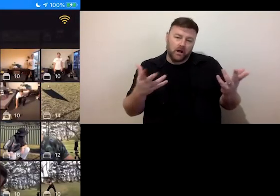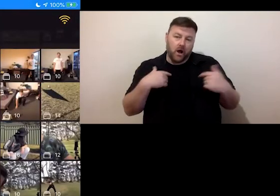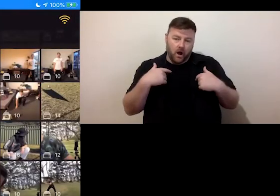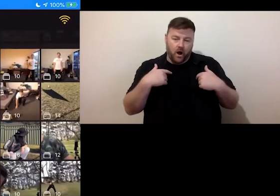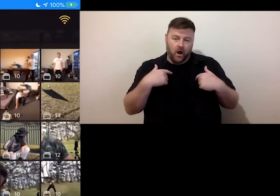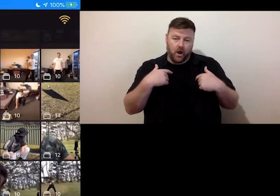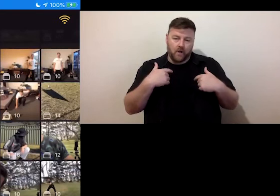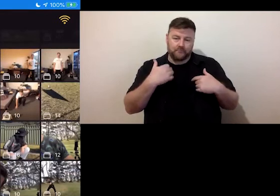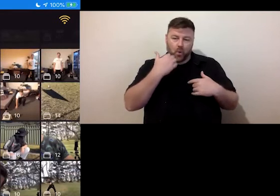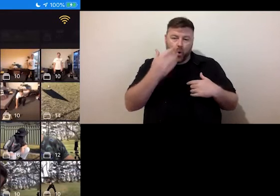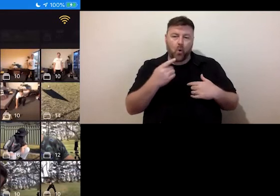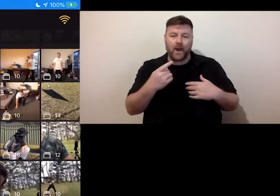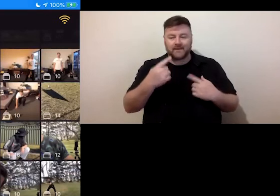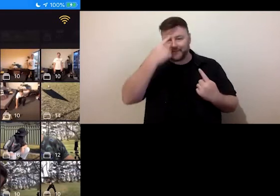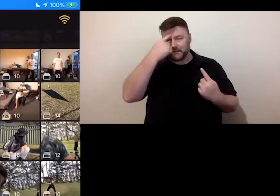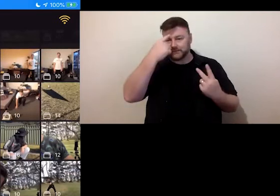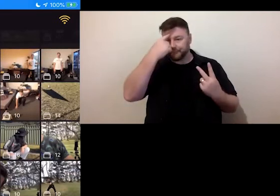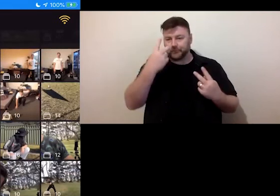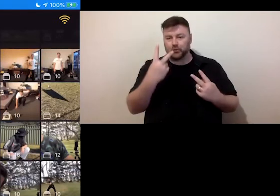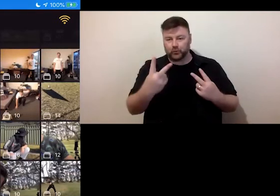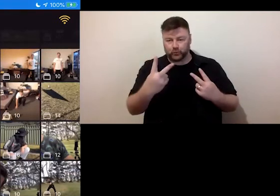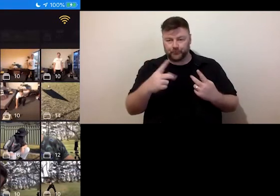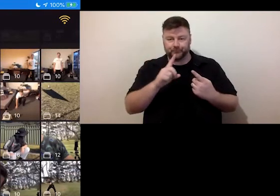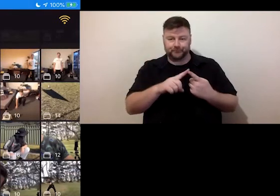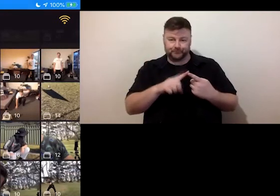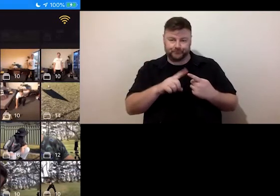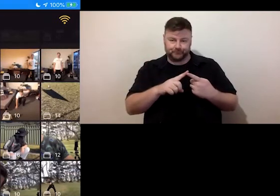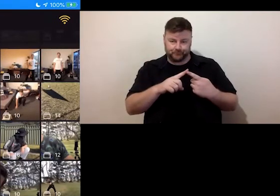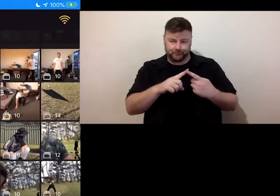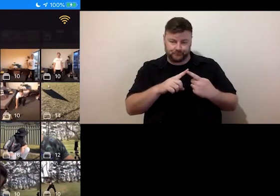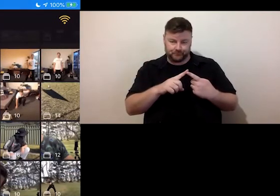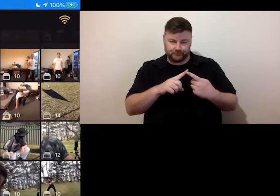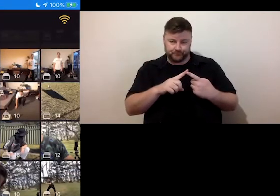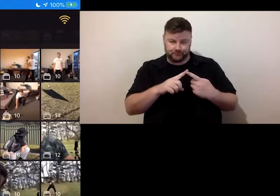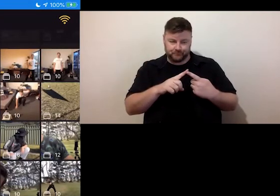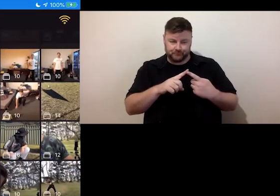asking myself. The first one is - what is what